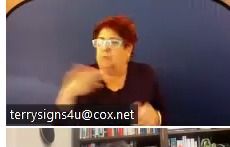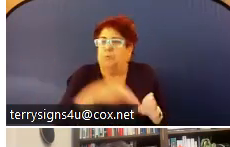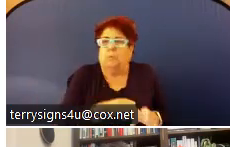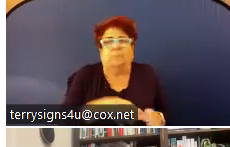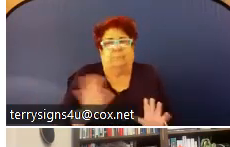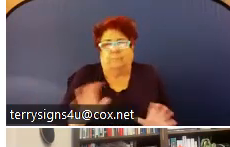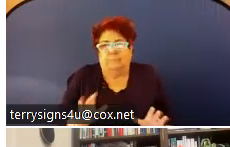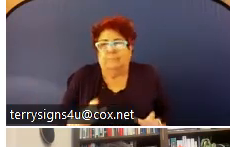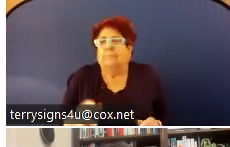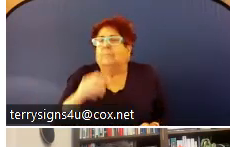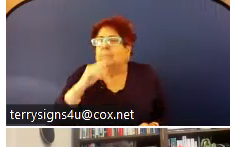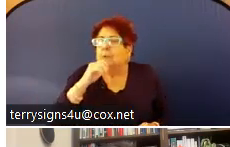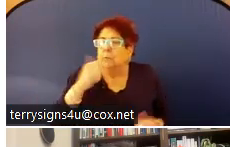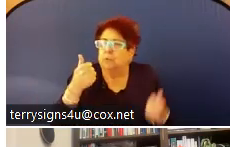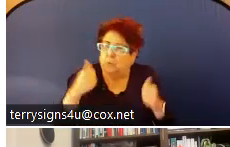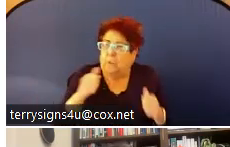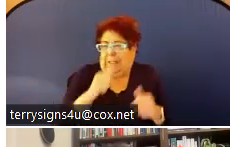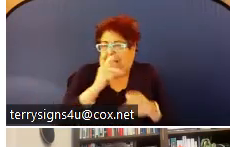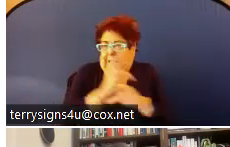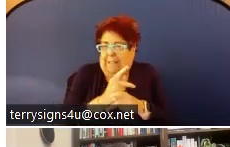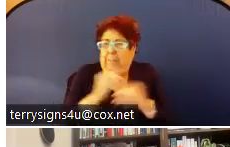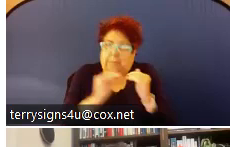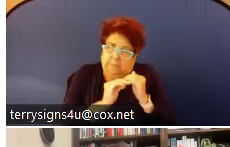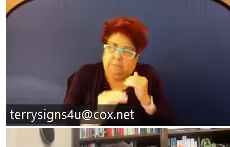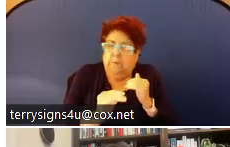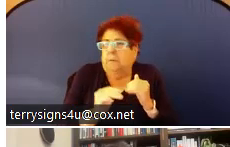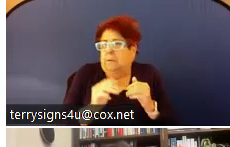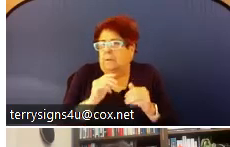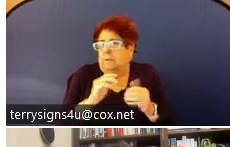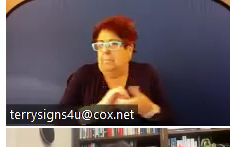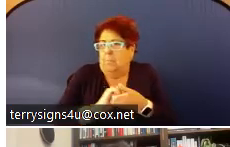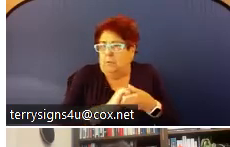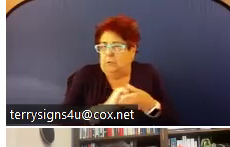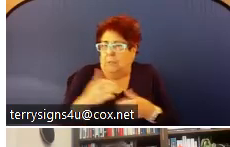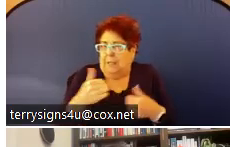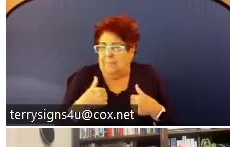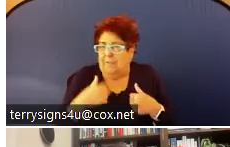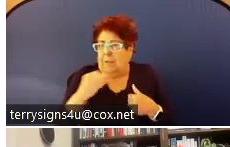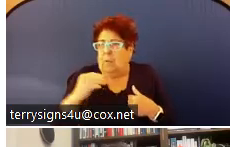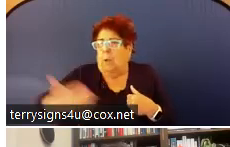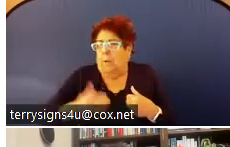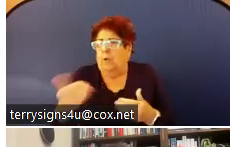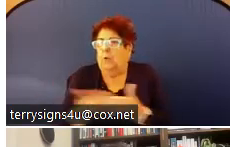maintain the partners that we have and welcome new people who are enthusiastic about the partnership.